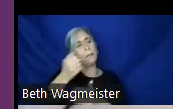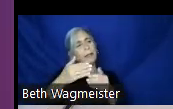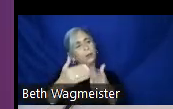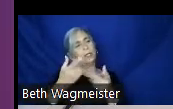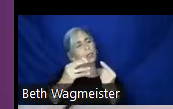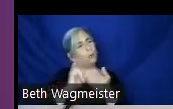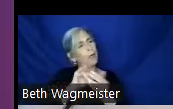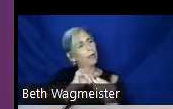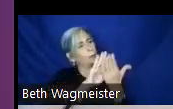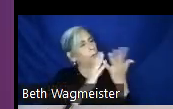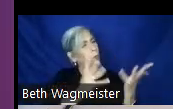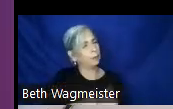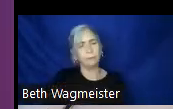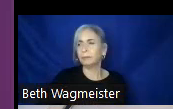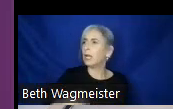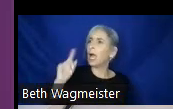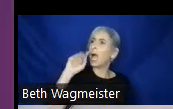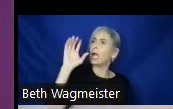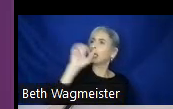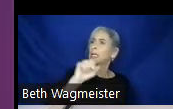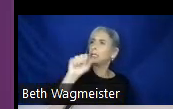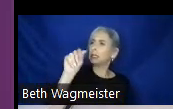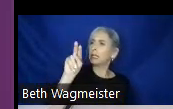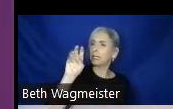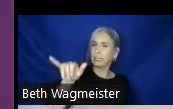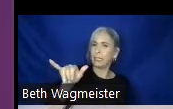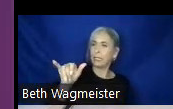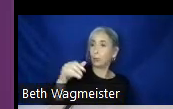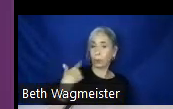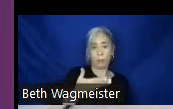At Sanity we love to provide flexibility. There are different